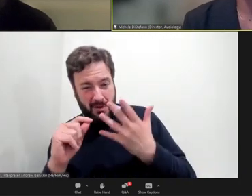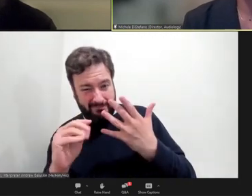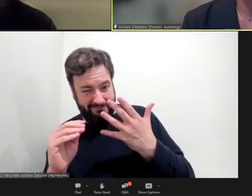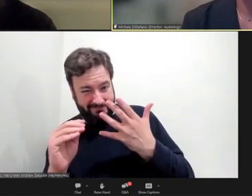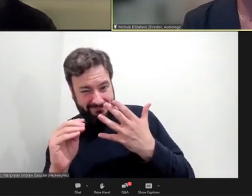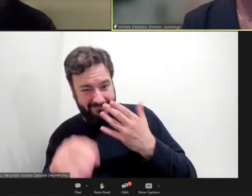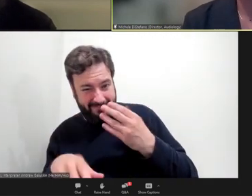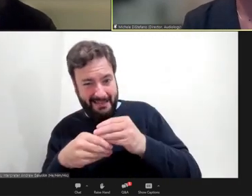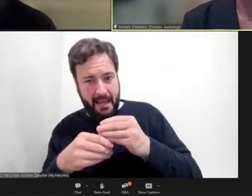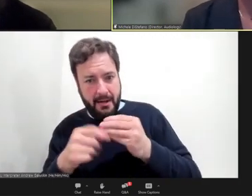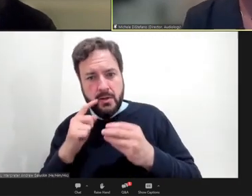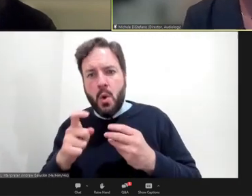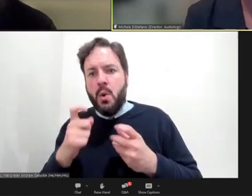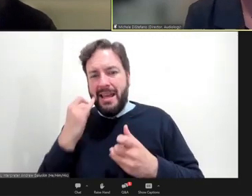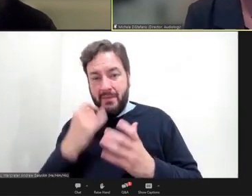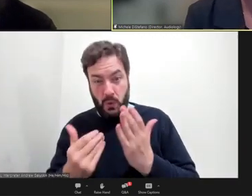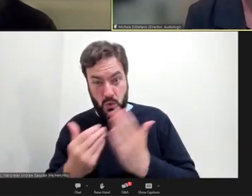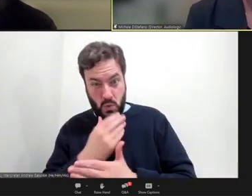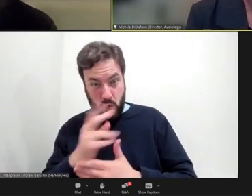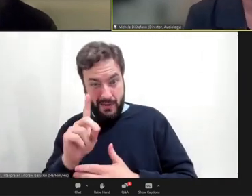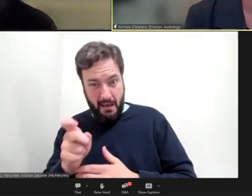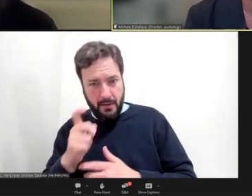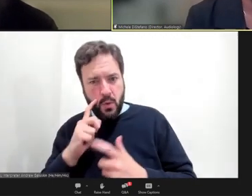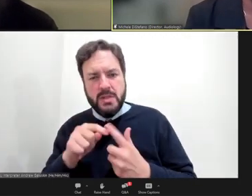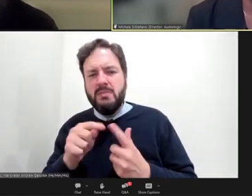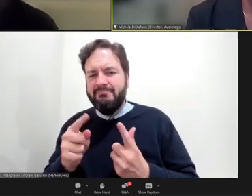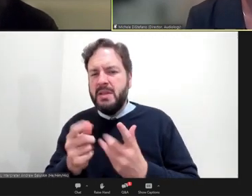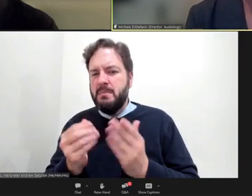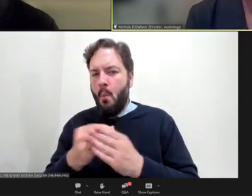sometimes you see it a little more often in the beginning 'til you're trying to figure out what's